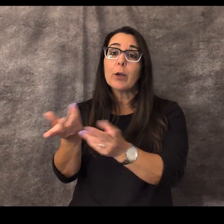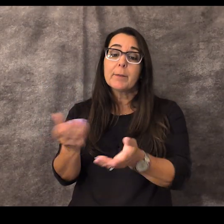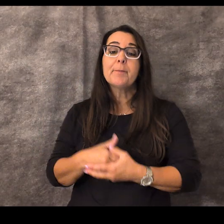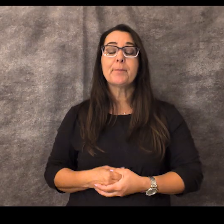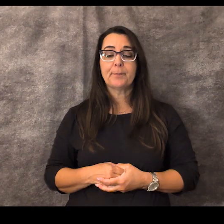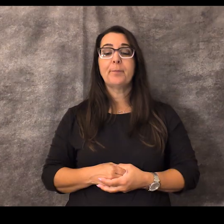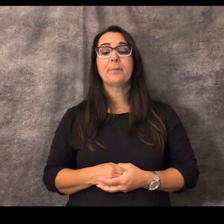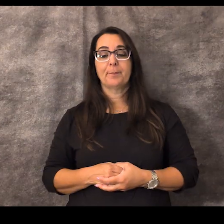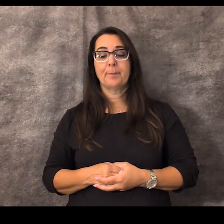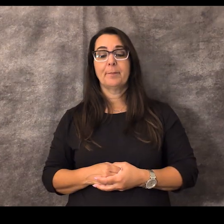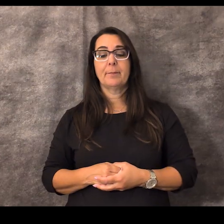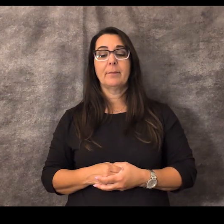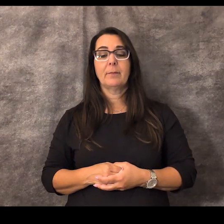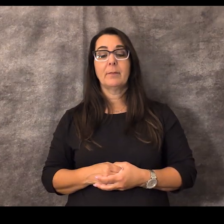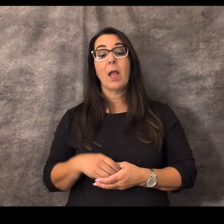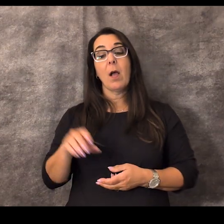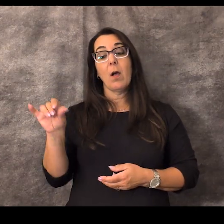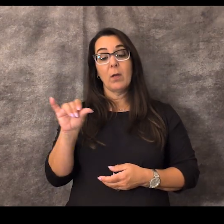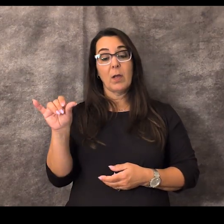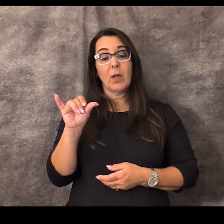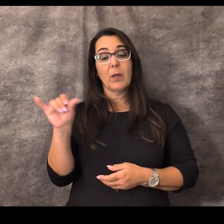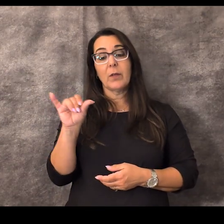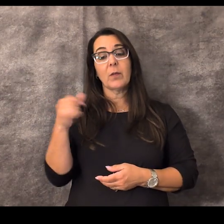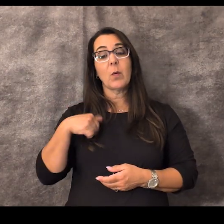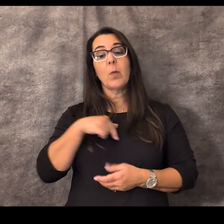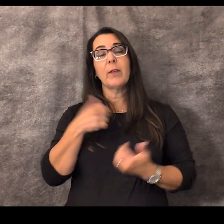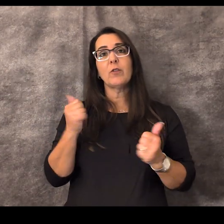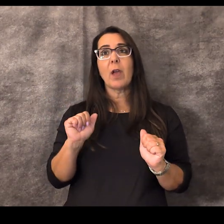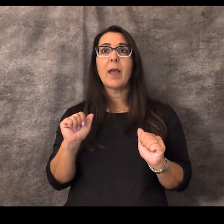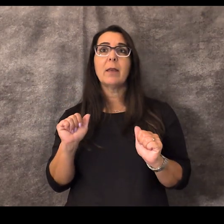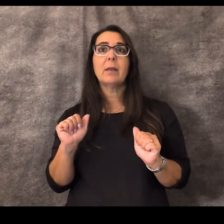And then also just really trying to get a sense of